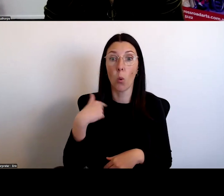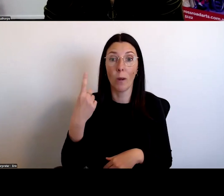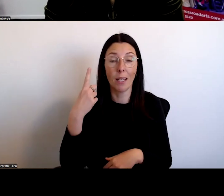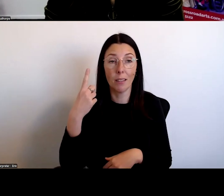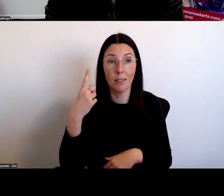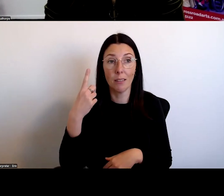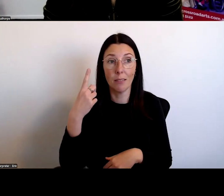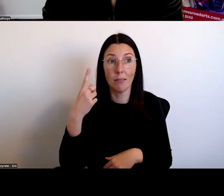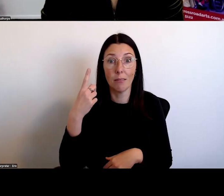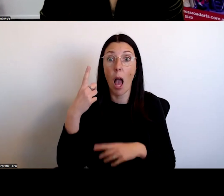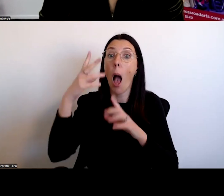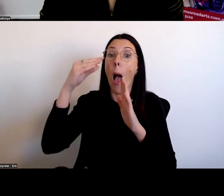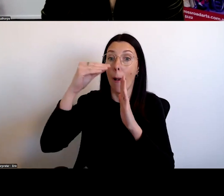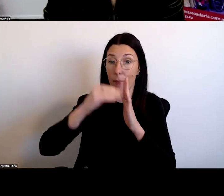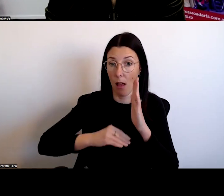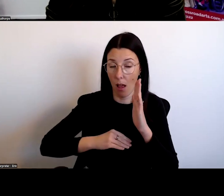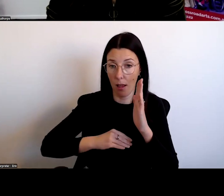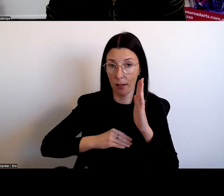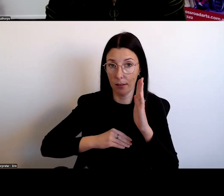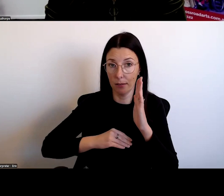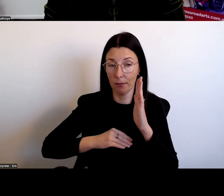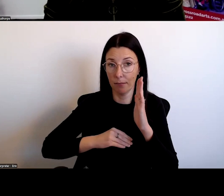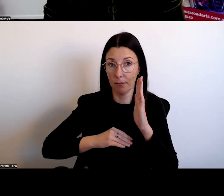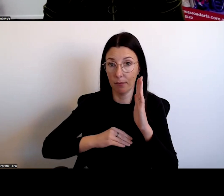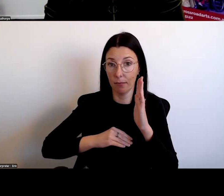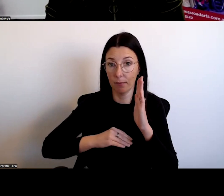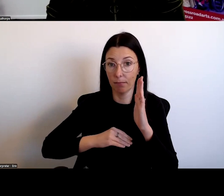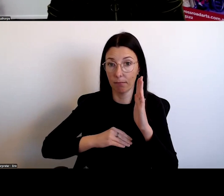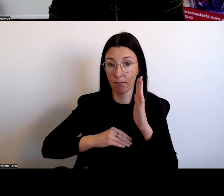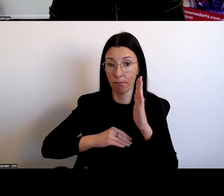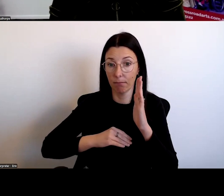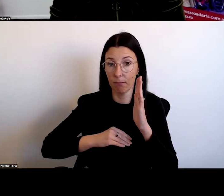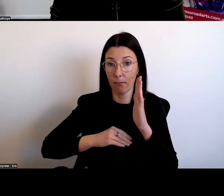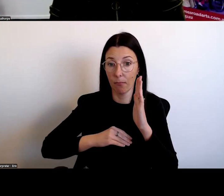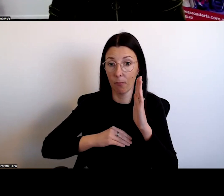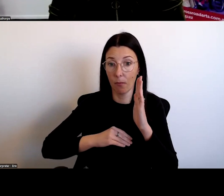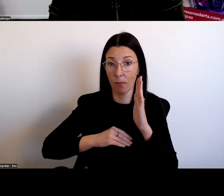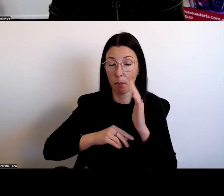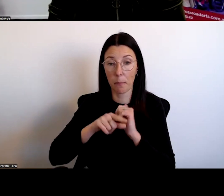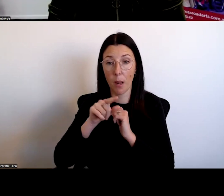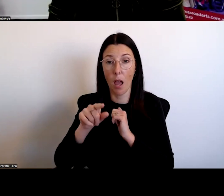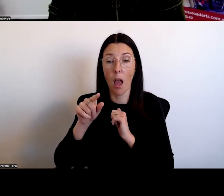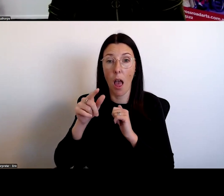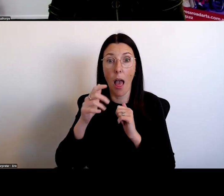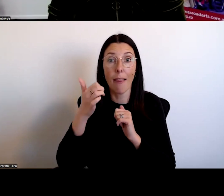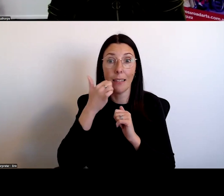we did our application, we kind of aligned the 'find out' date to that's when the timeline and